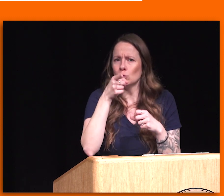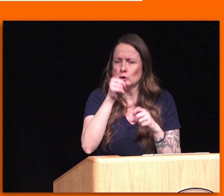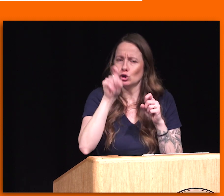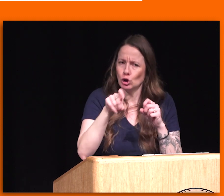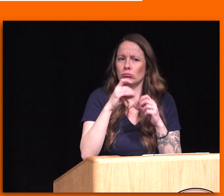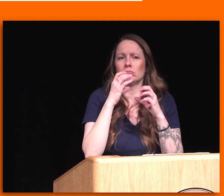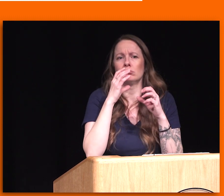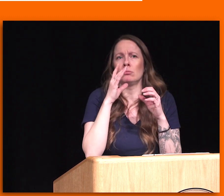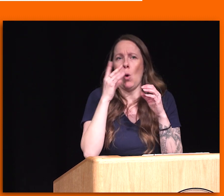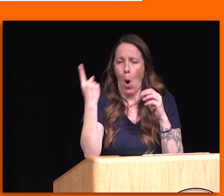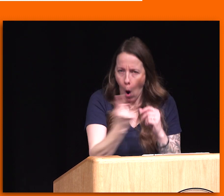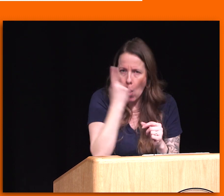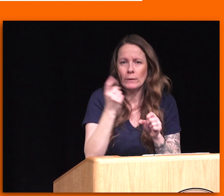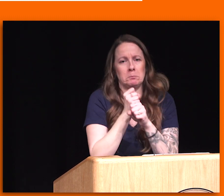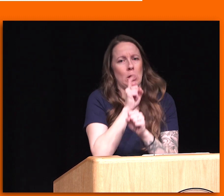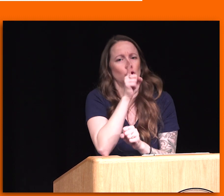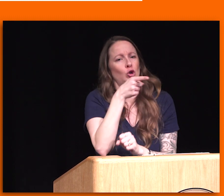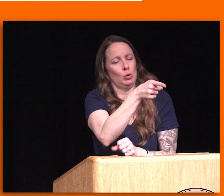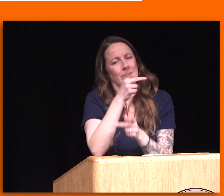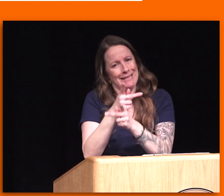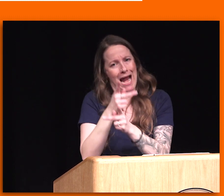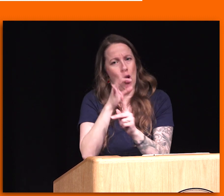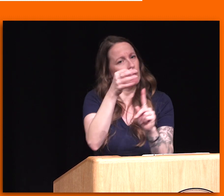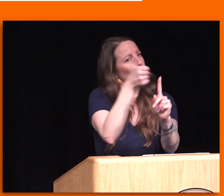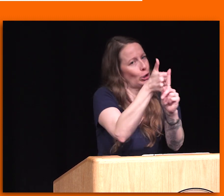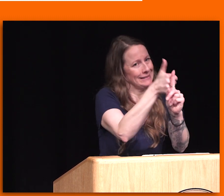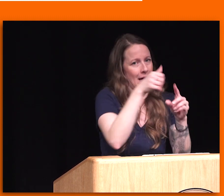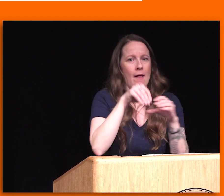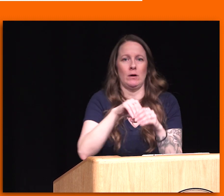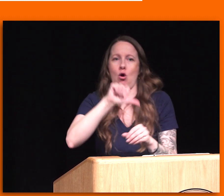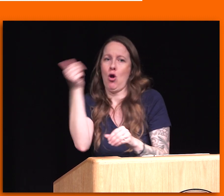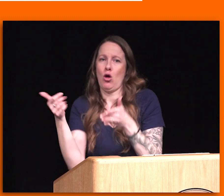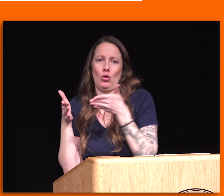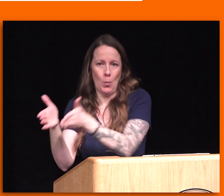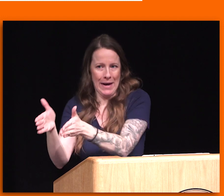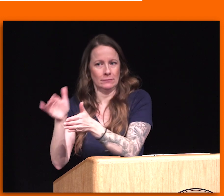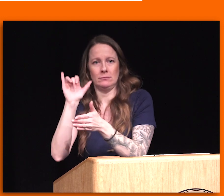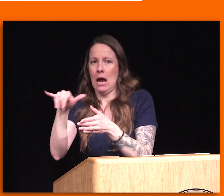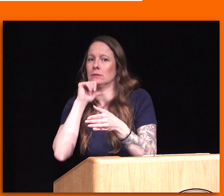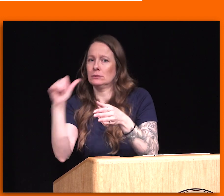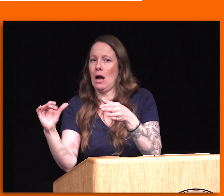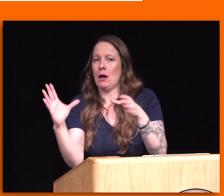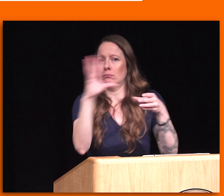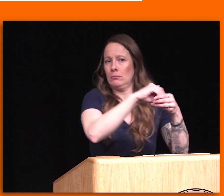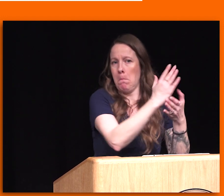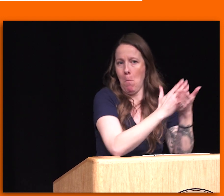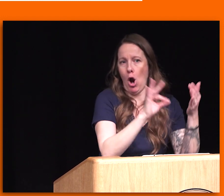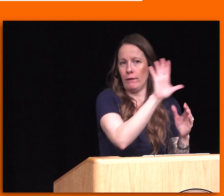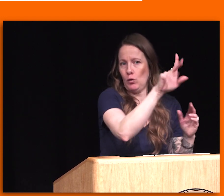PhD studies are very difficult. They're very taxing. You have to make sure that you can take care of yourself in other ways